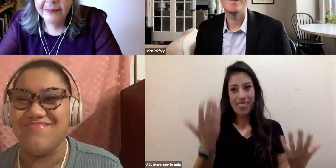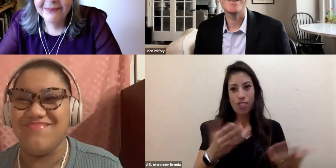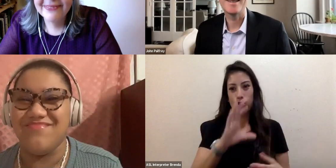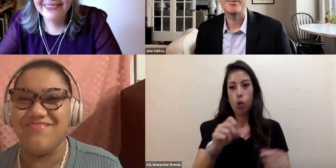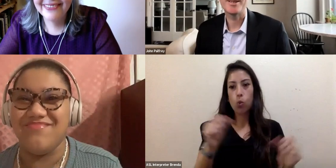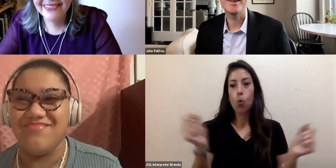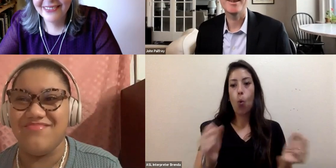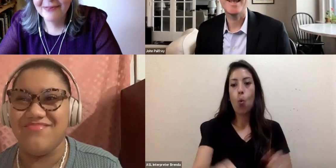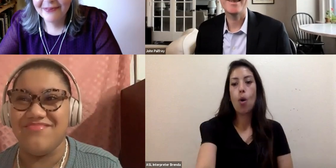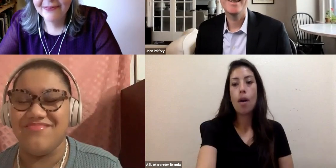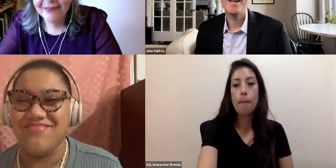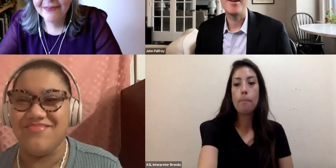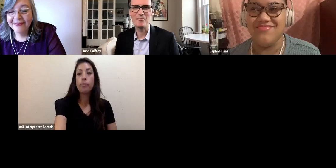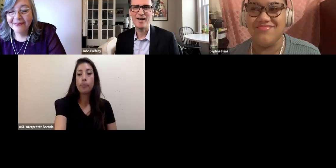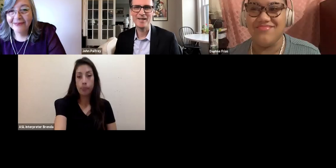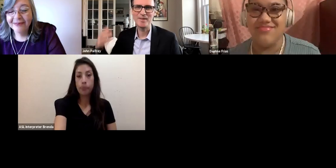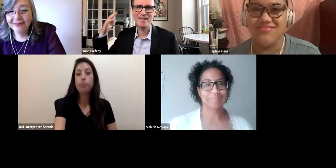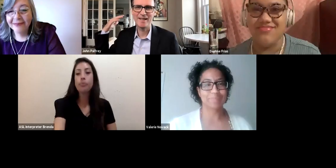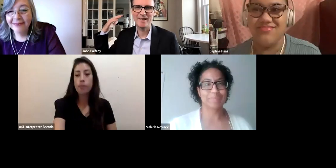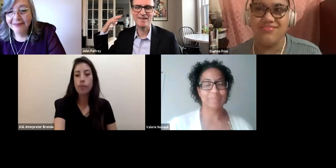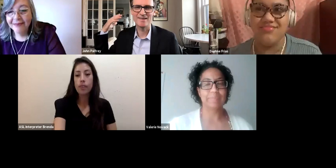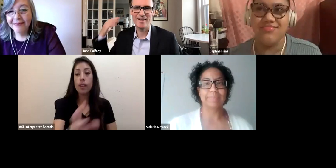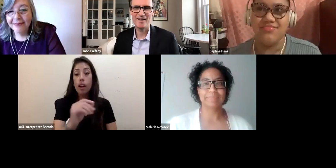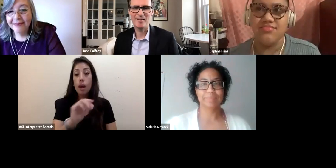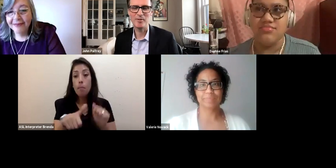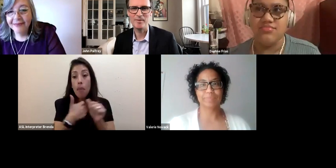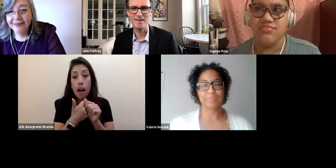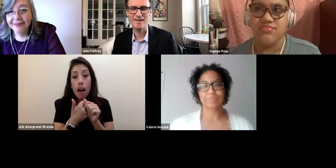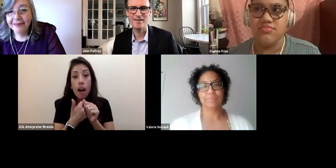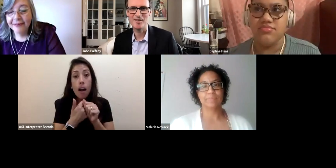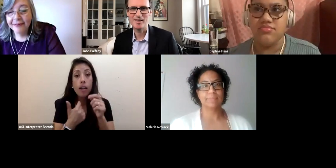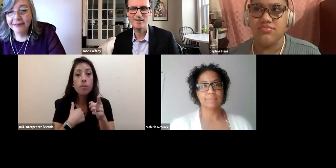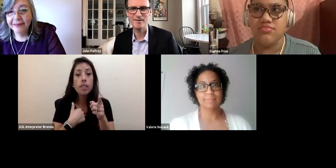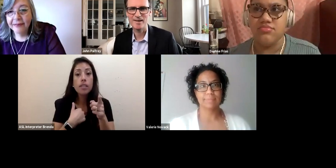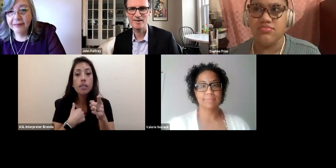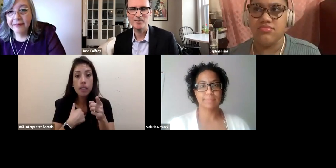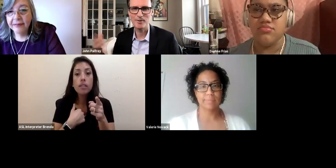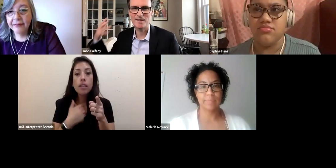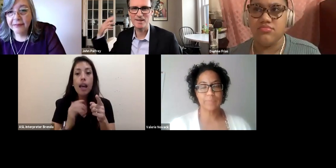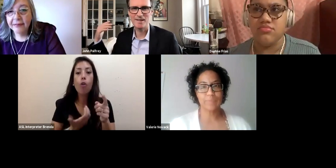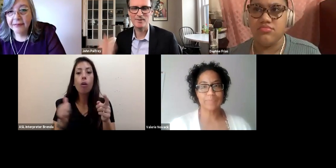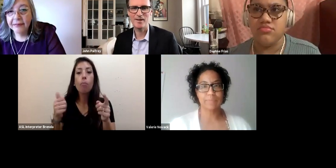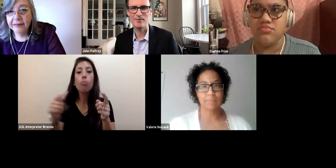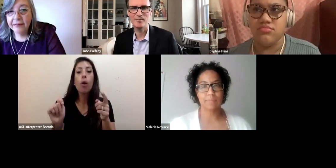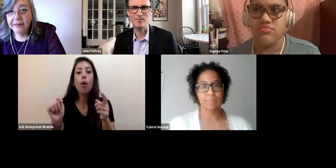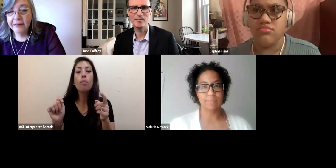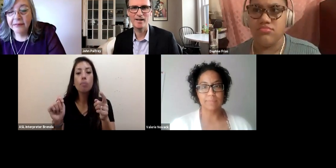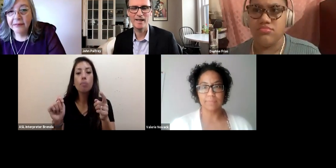unseasonably cold, it turns out. Behind me is our apartment here in Chicago. It's got some doors leading into another room